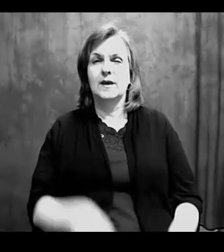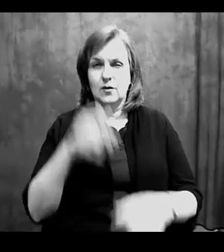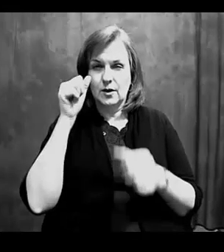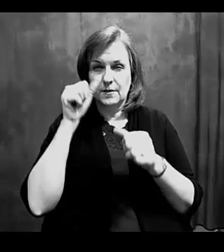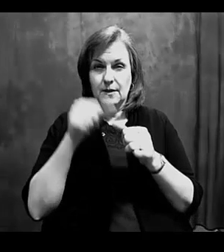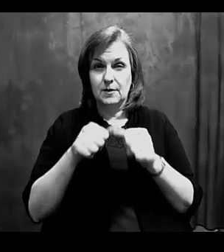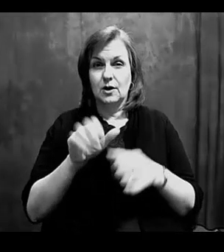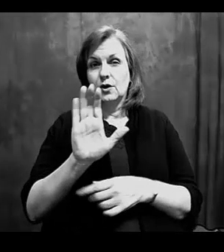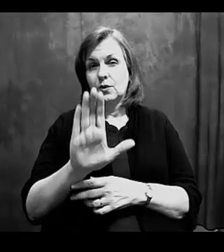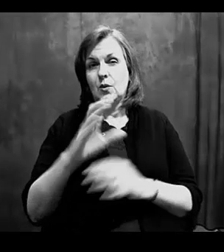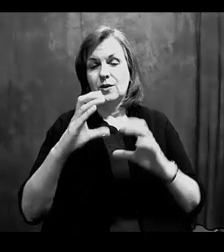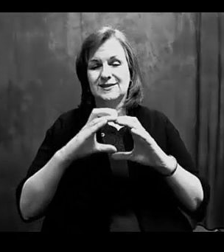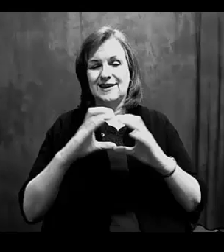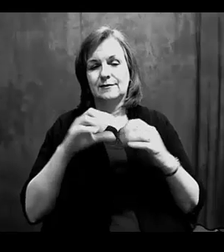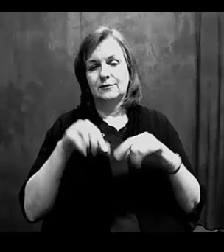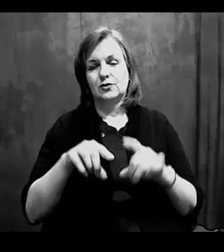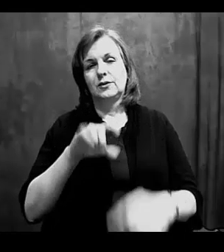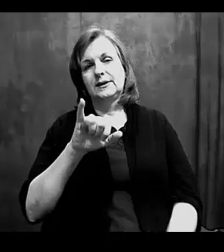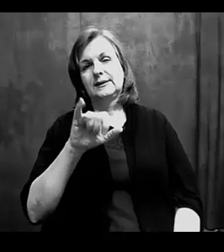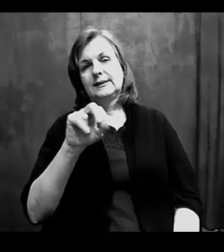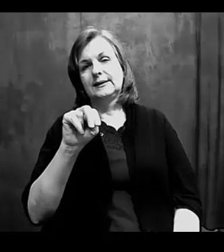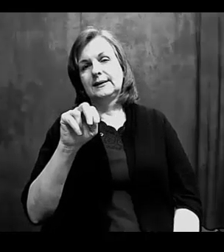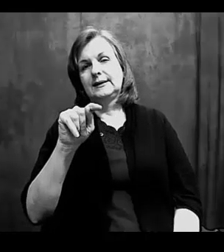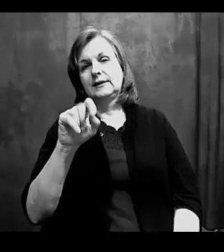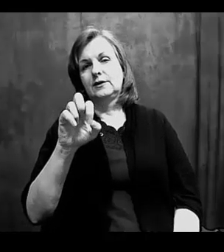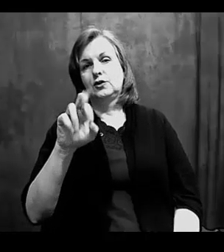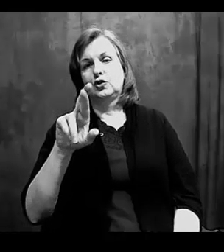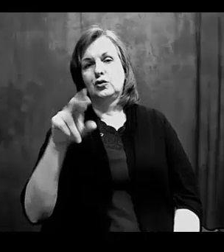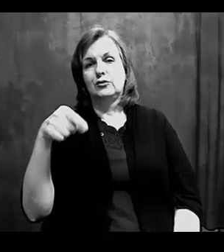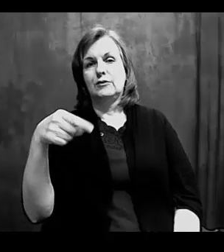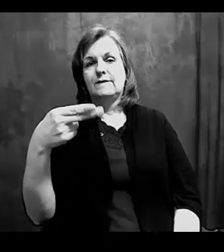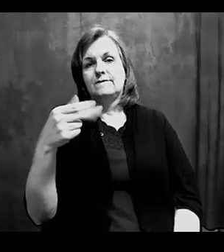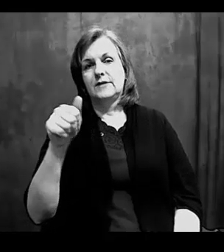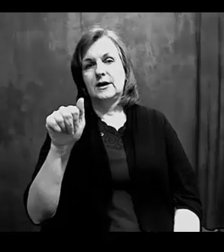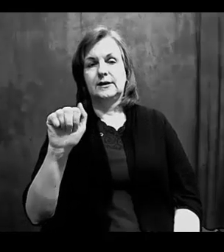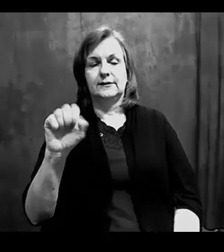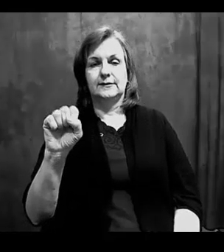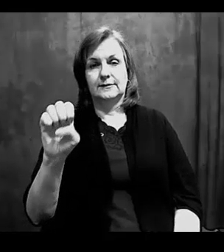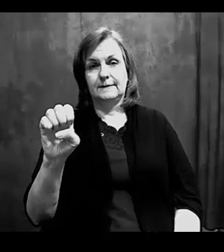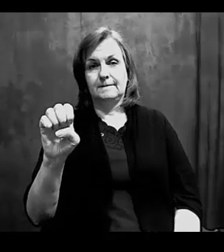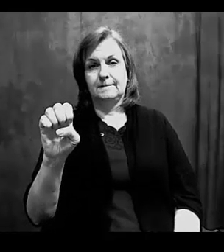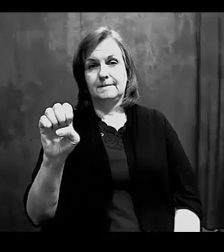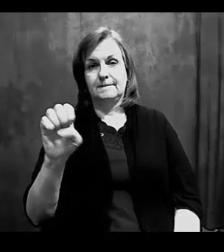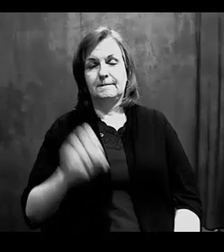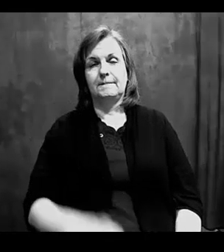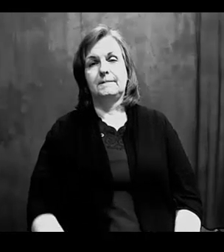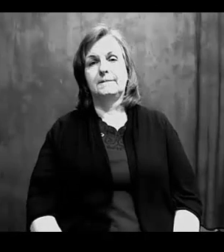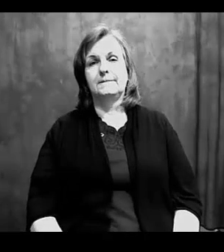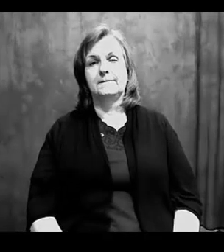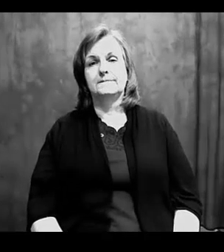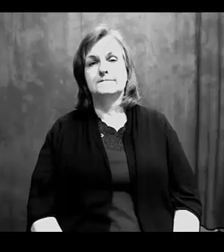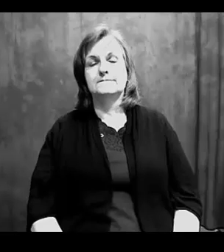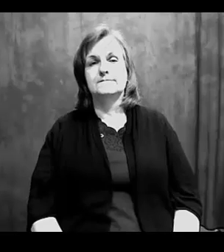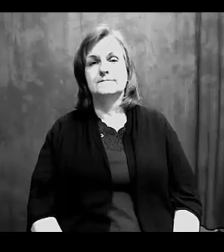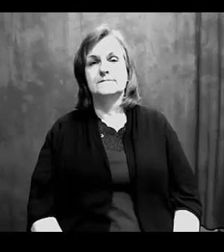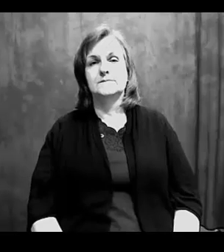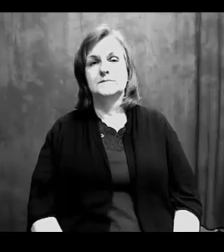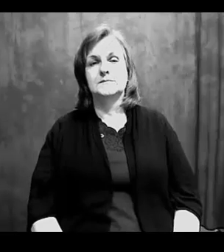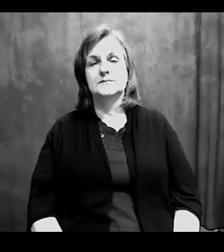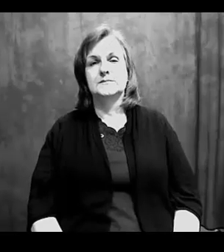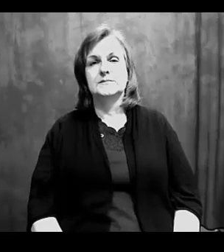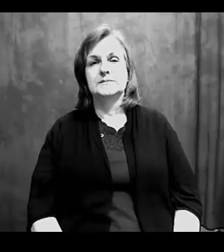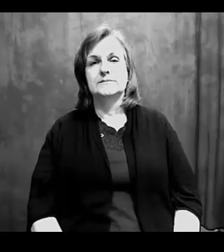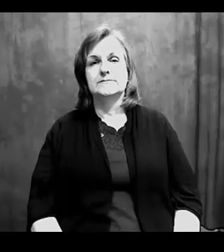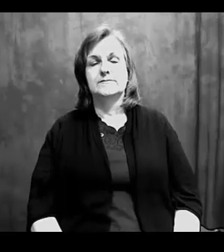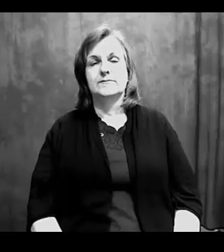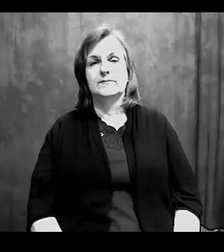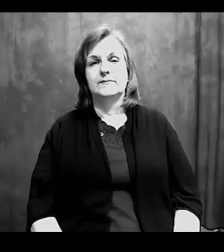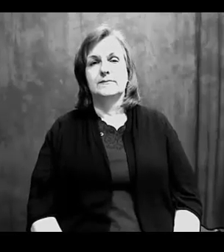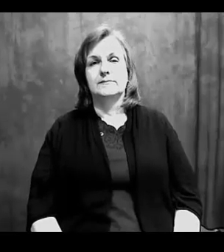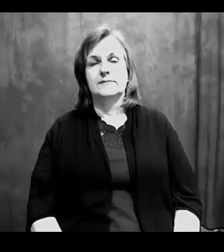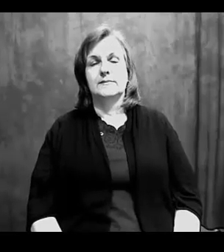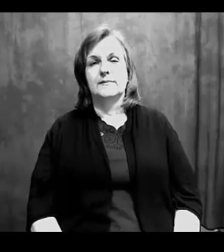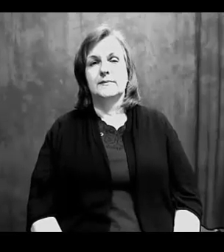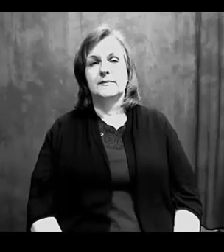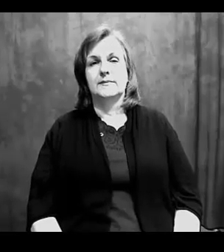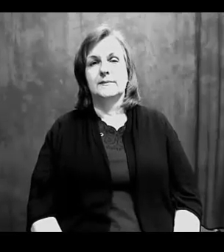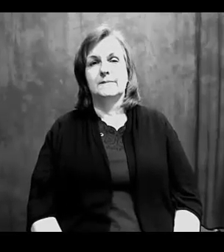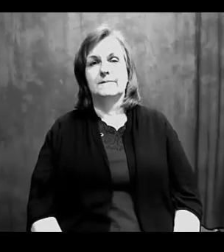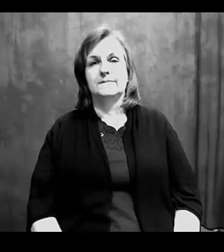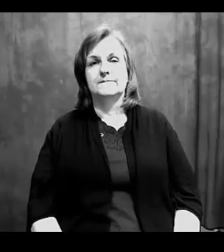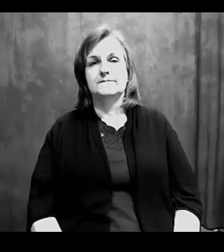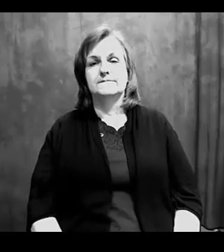because remember in your cells in interphase